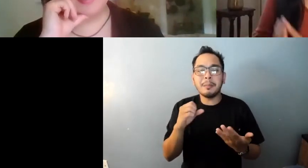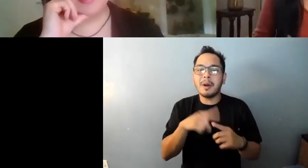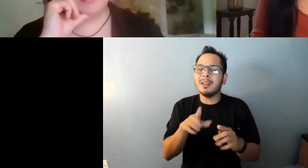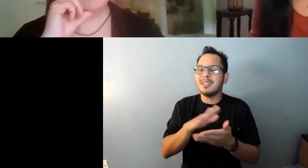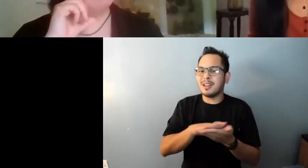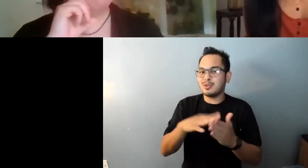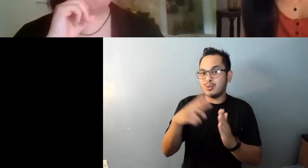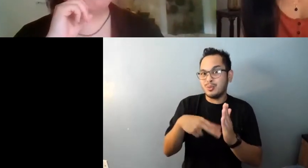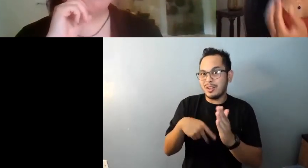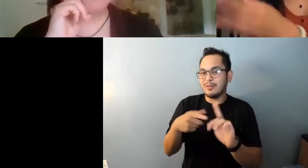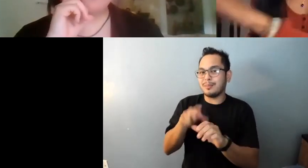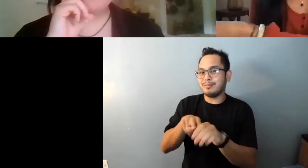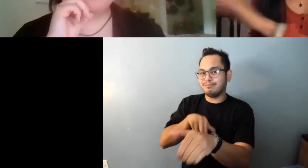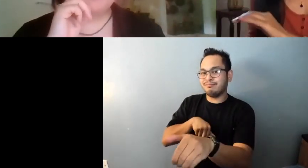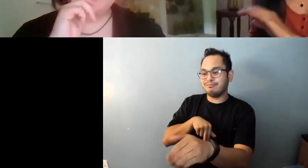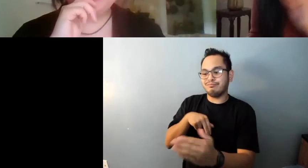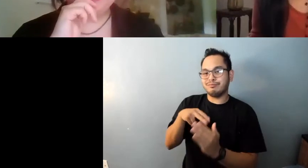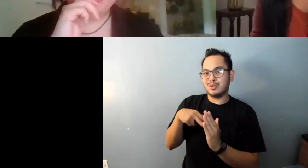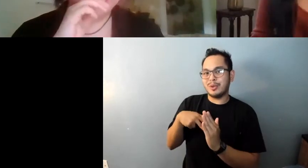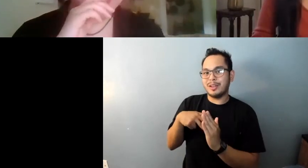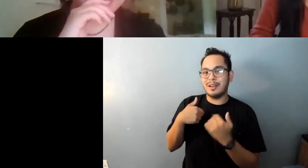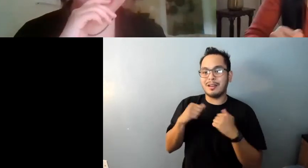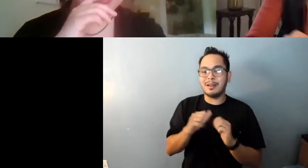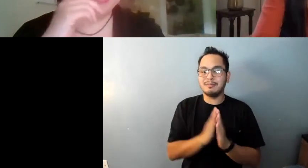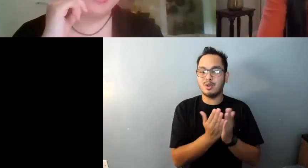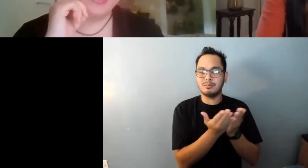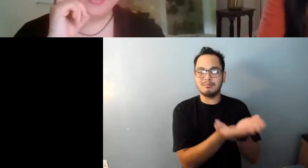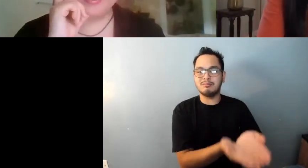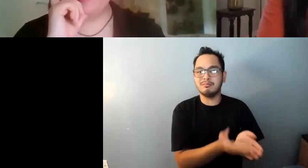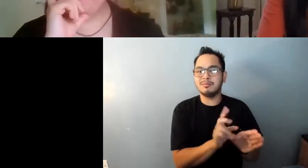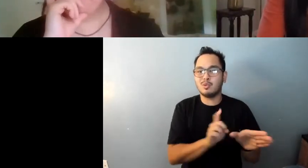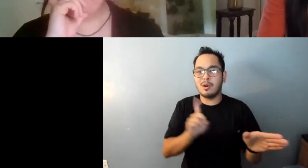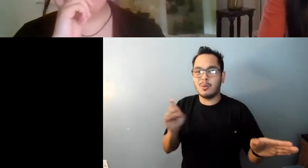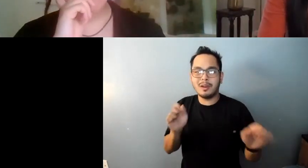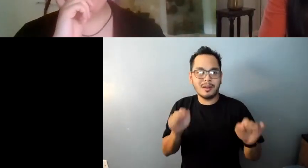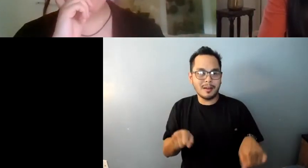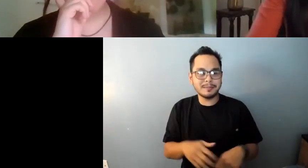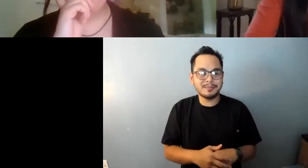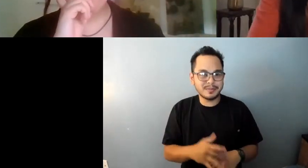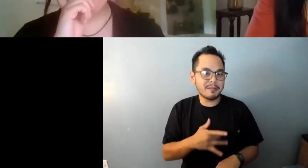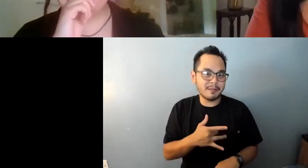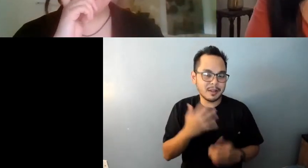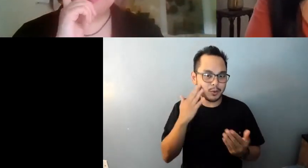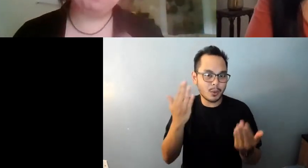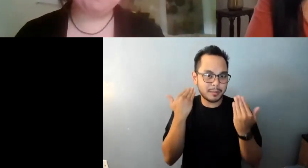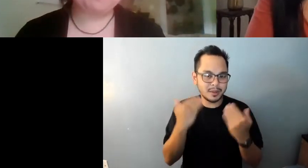I booked -- can put the book down and walk away when it feels overwhelming.